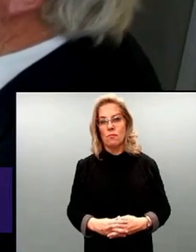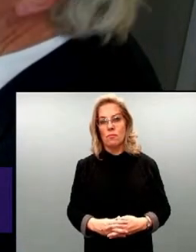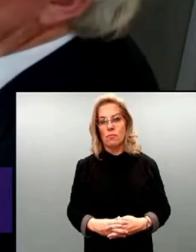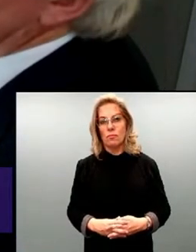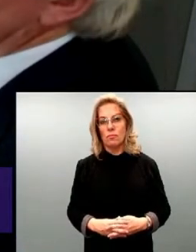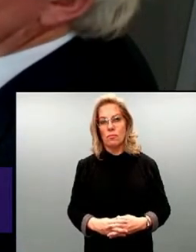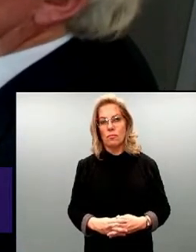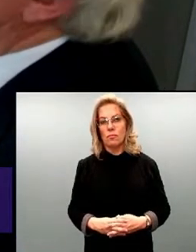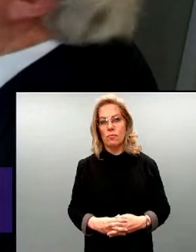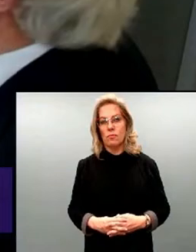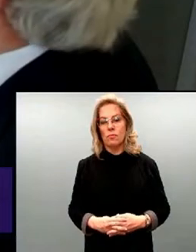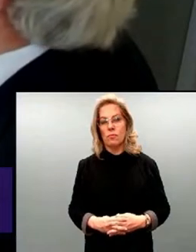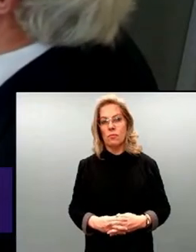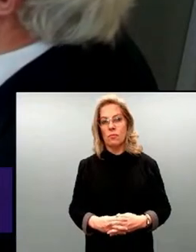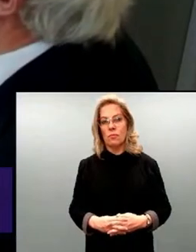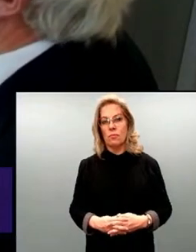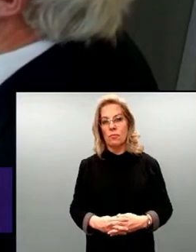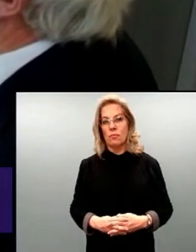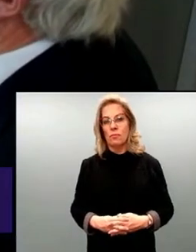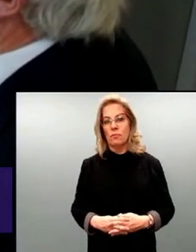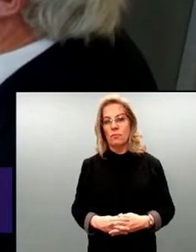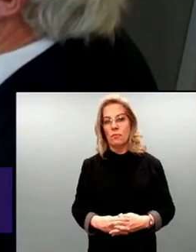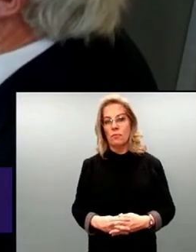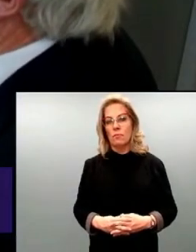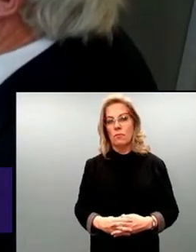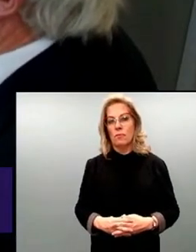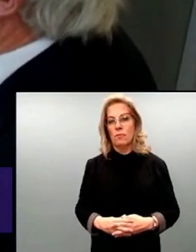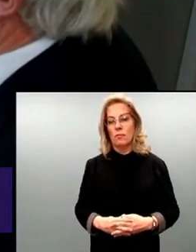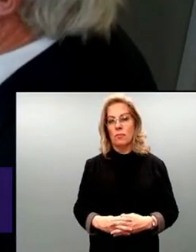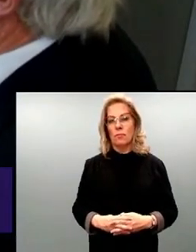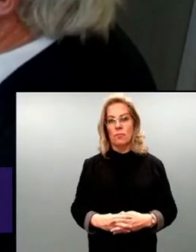I've worked with Deaf women who can't get a job in the prison, if you like.